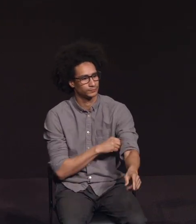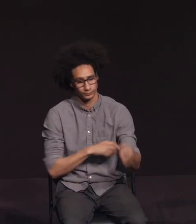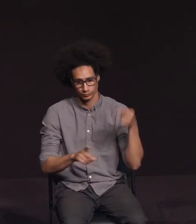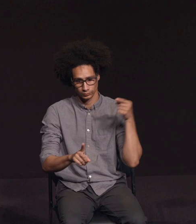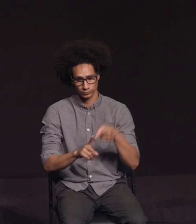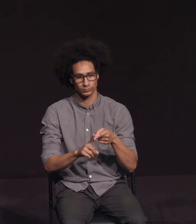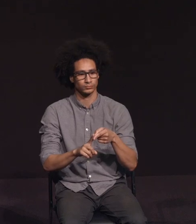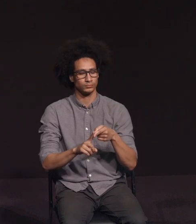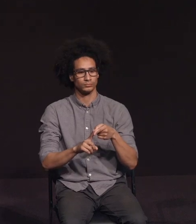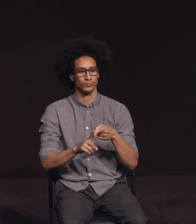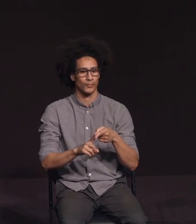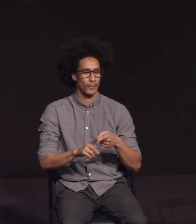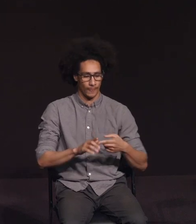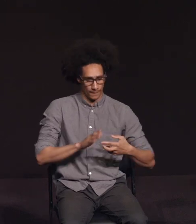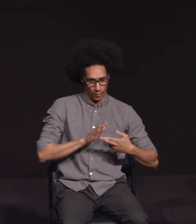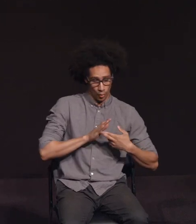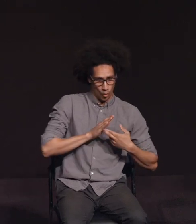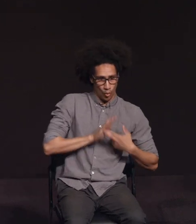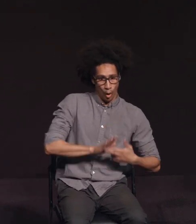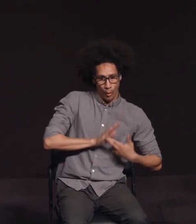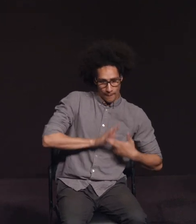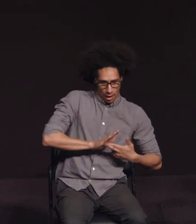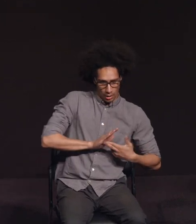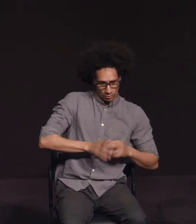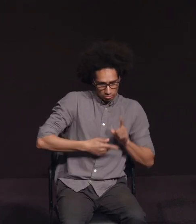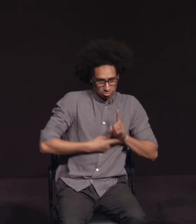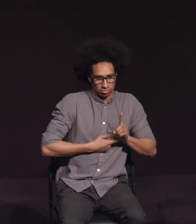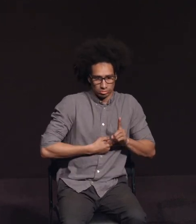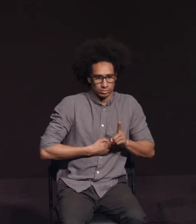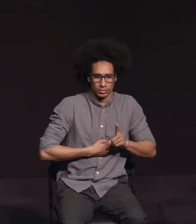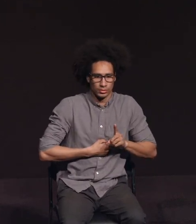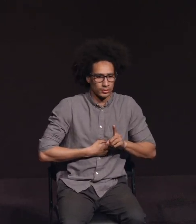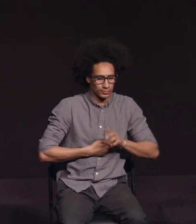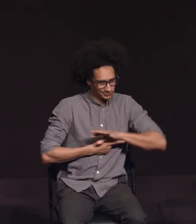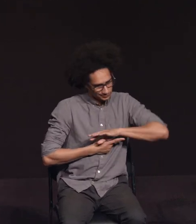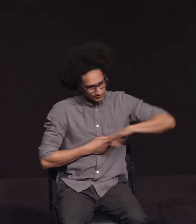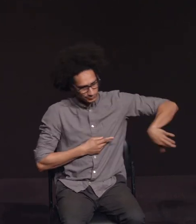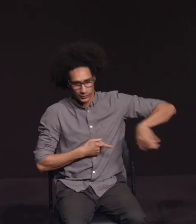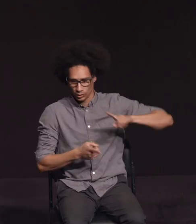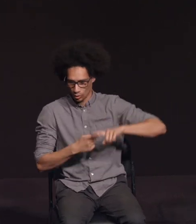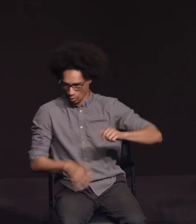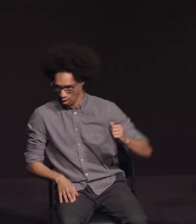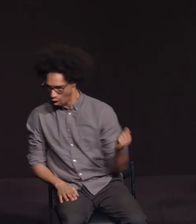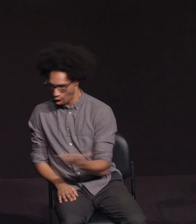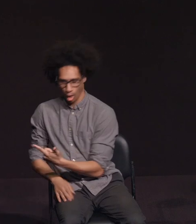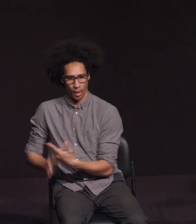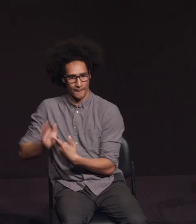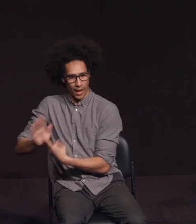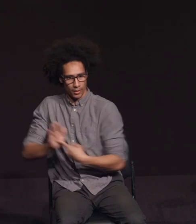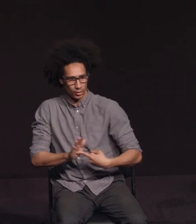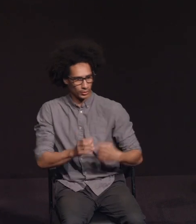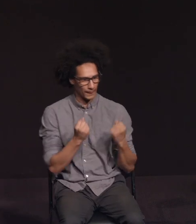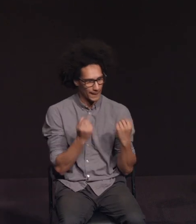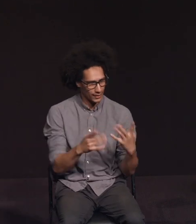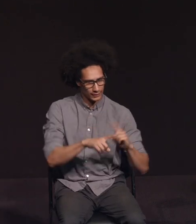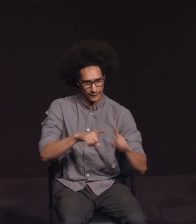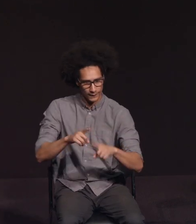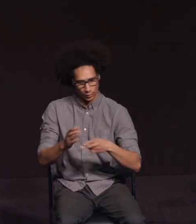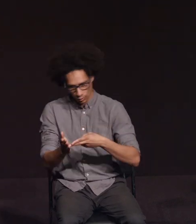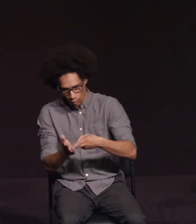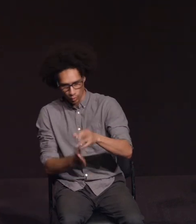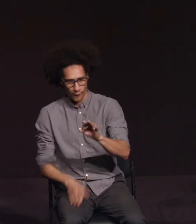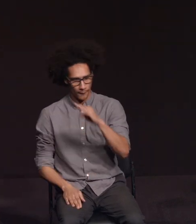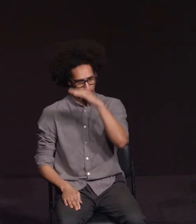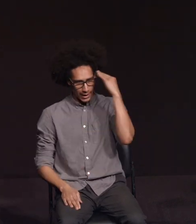model to all models, many truths of Blackness.